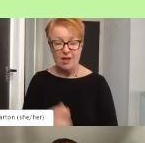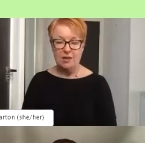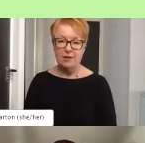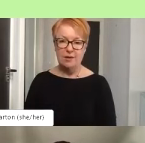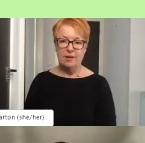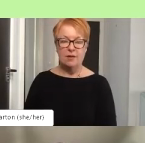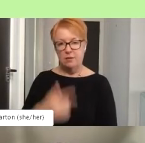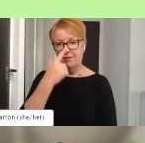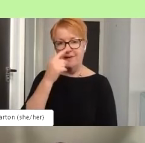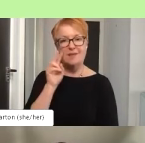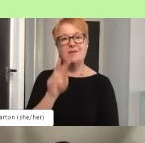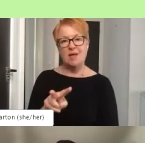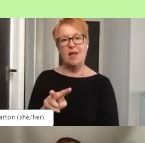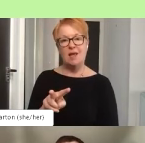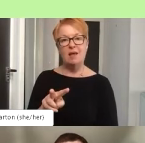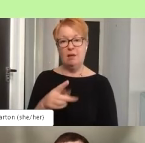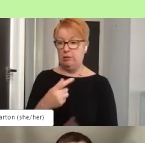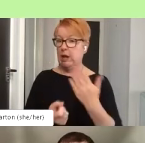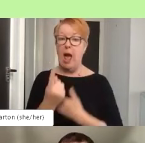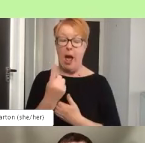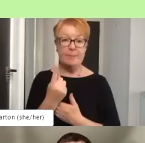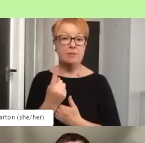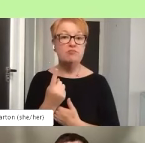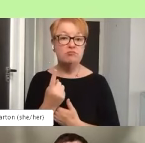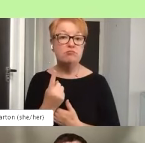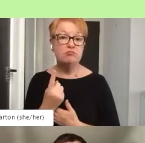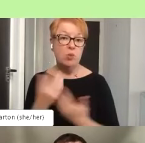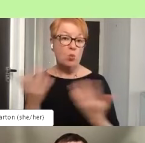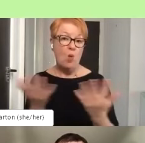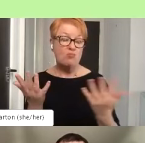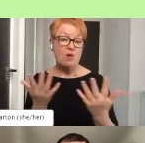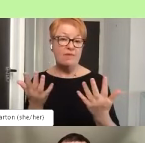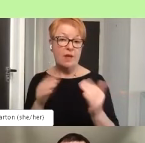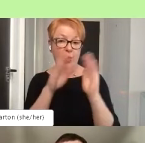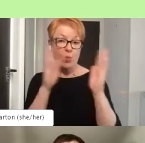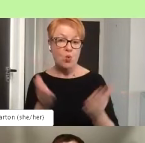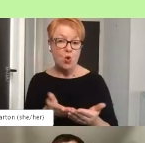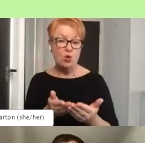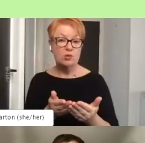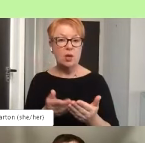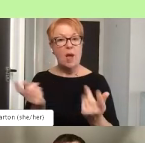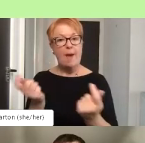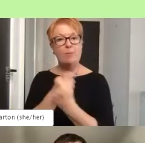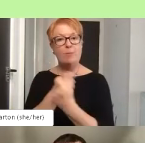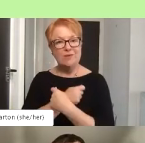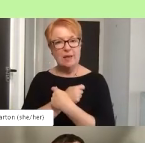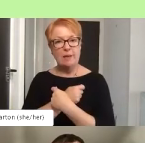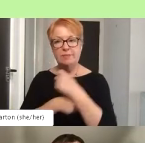that it's time it can happen also in that part of the world that the museum suddenly need to turn into shelters,